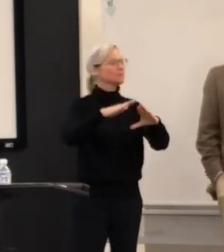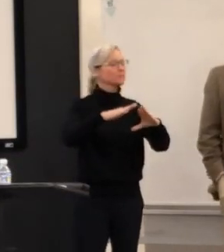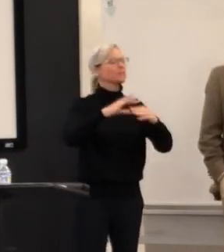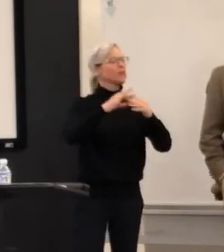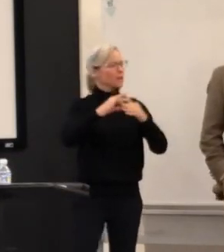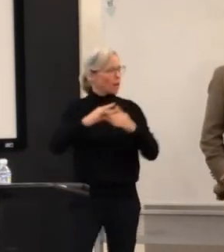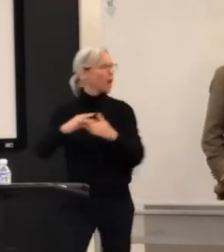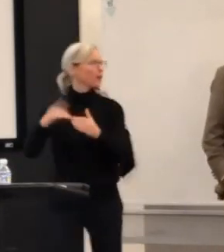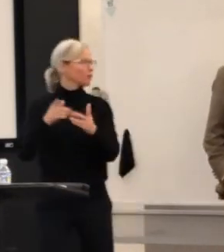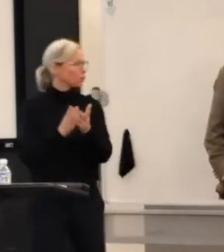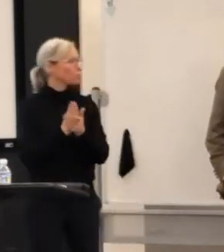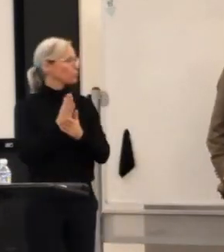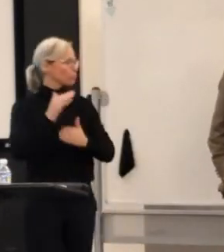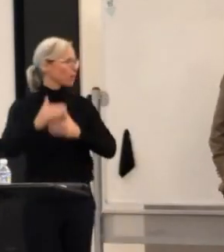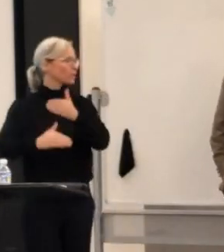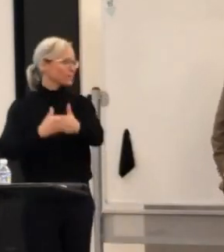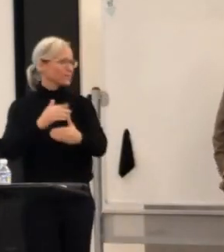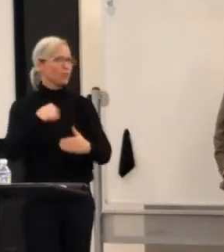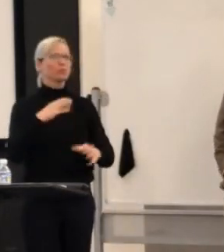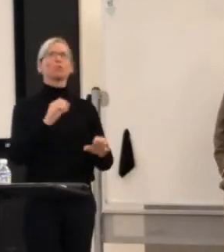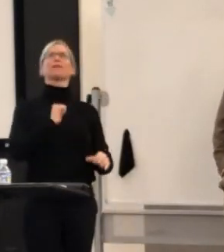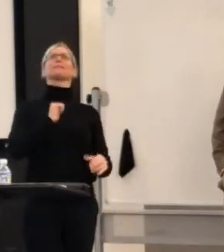through the process so people aren't doing it on their own.